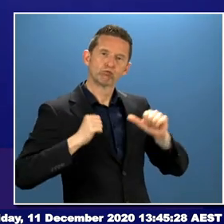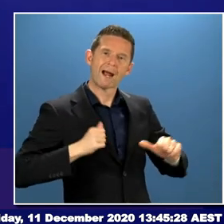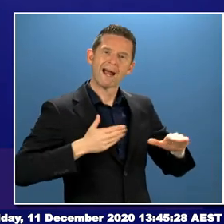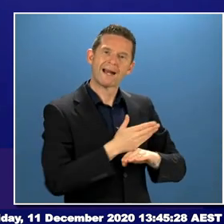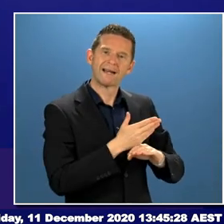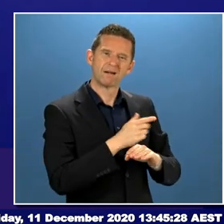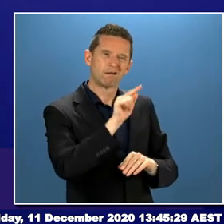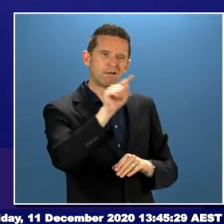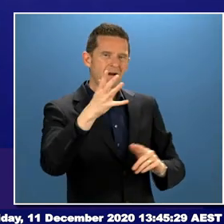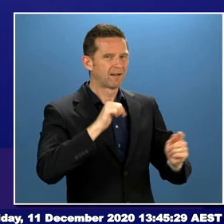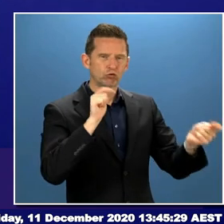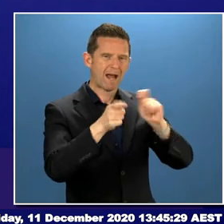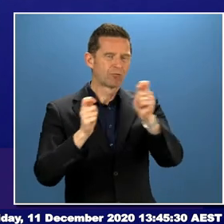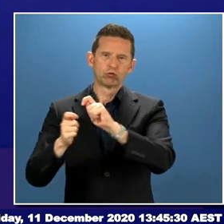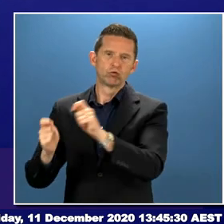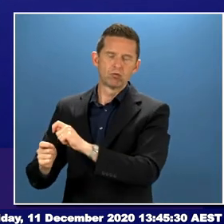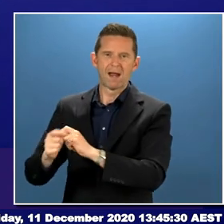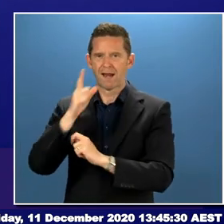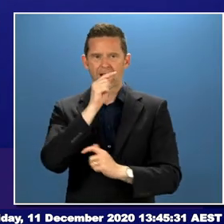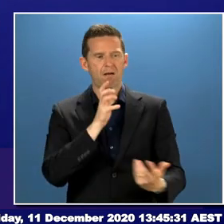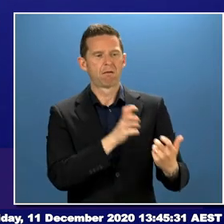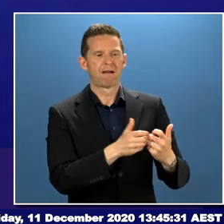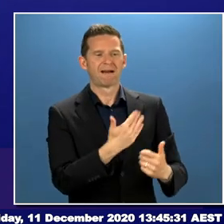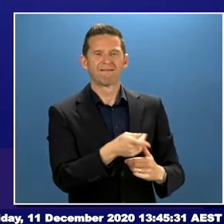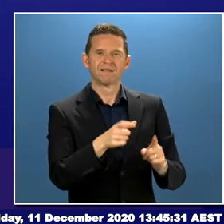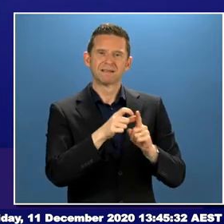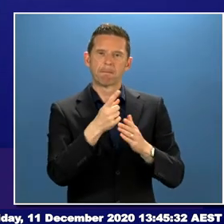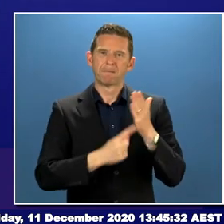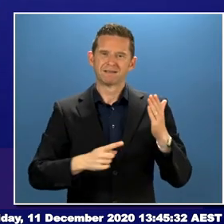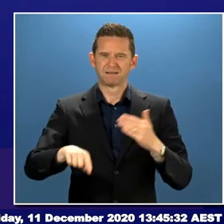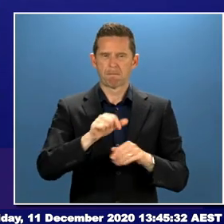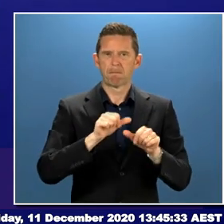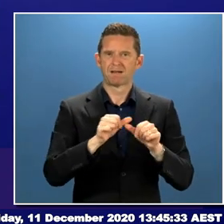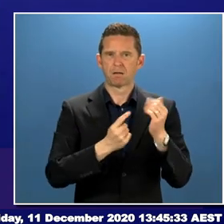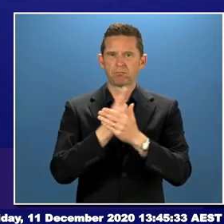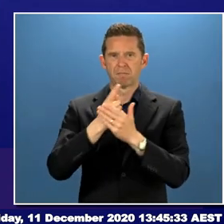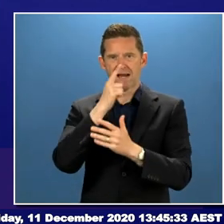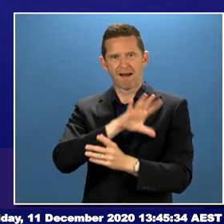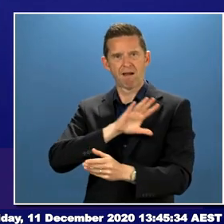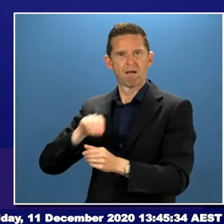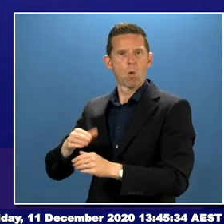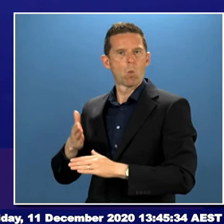provide people with disability with greater opportunities to participate in the workforce.